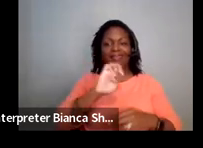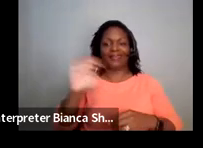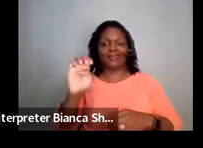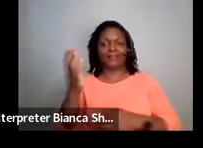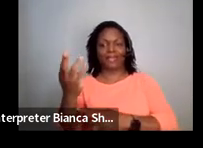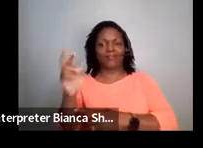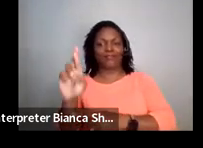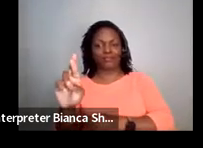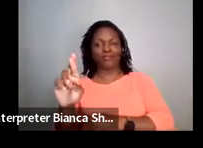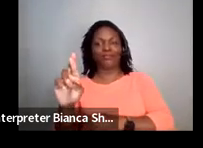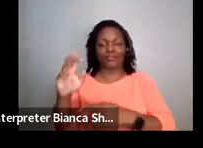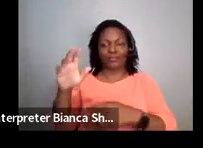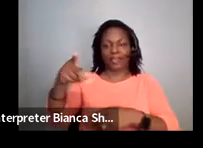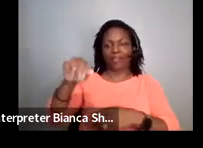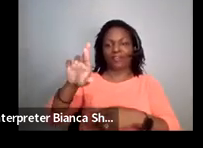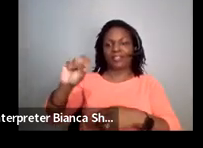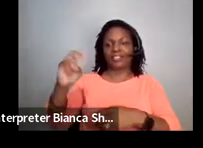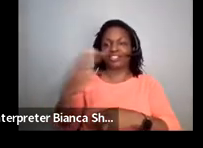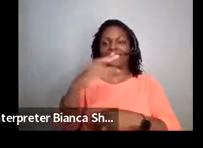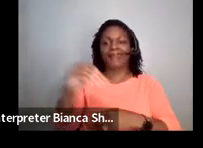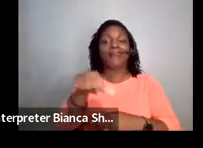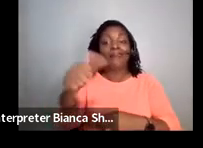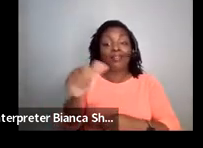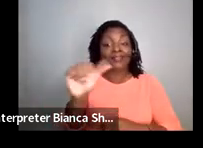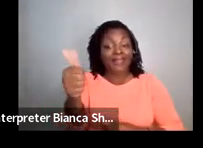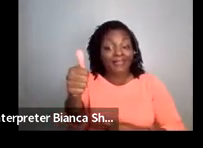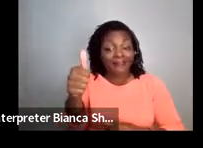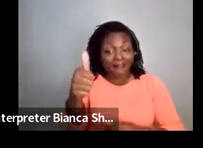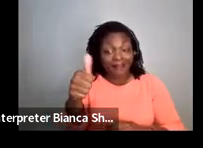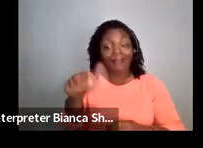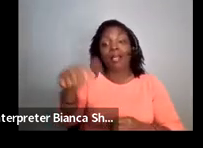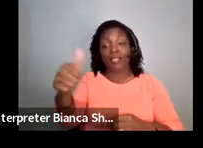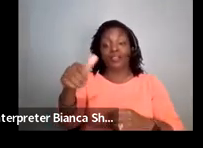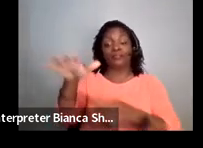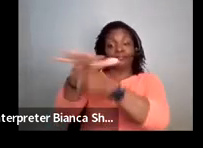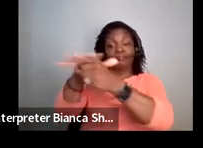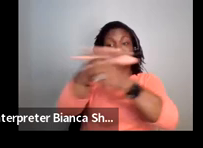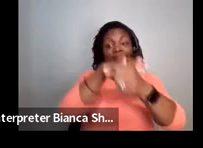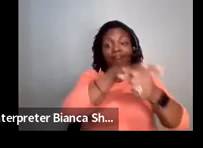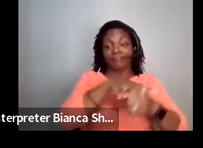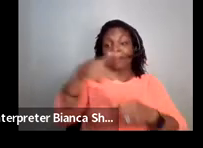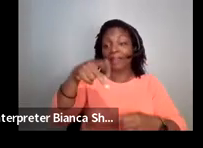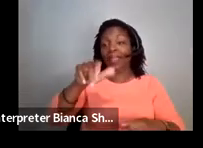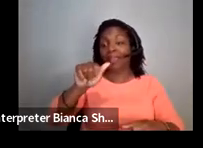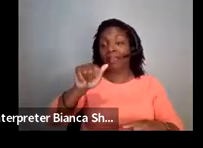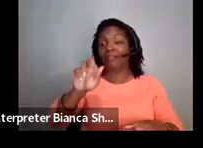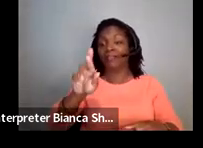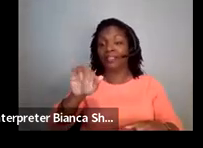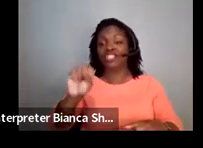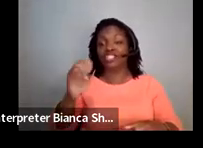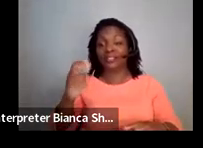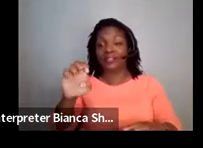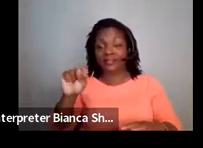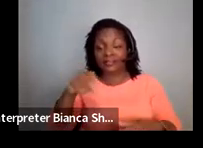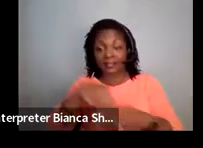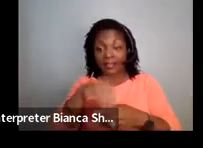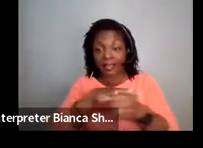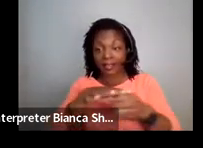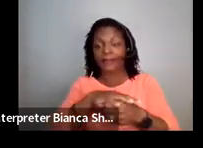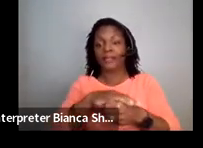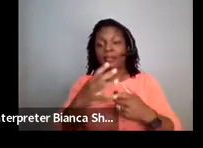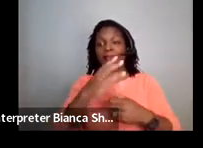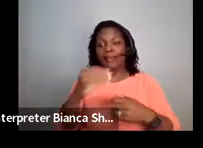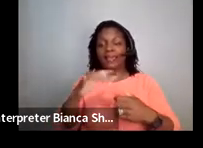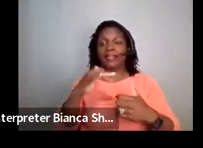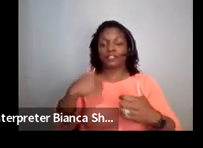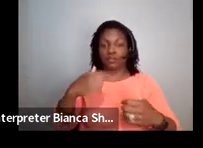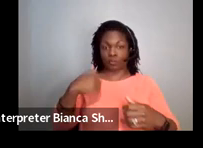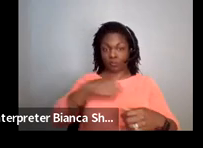the area. But our mission, our mission is to teach, care for and connect with our communities and other communities.